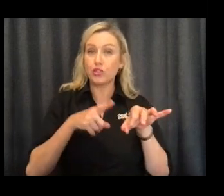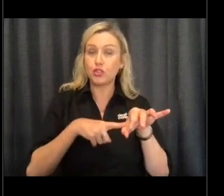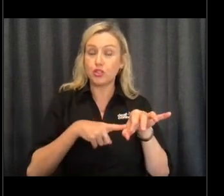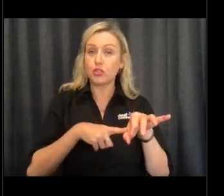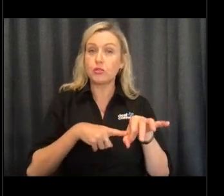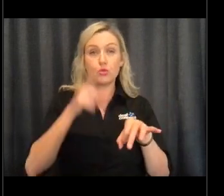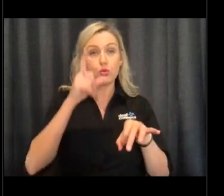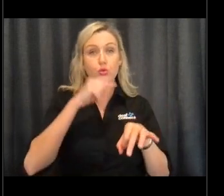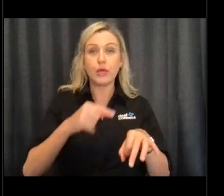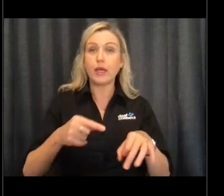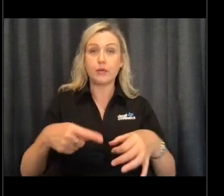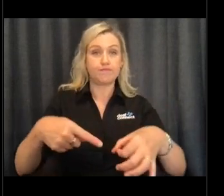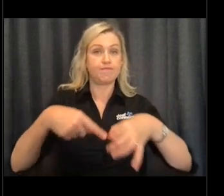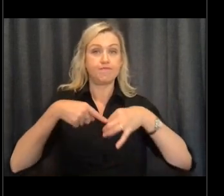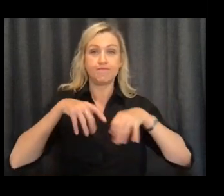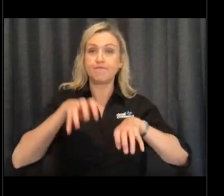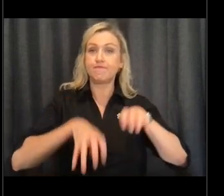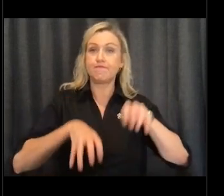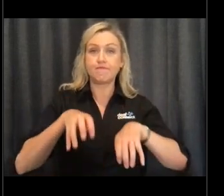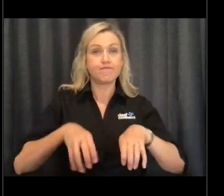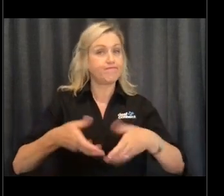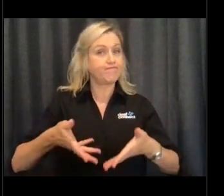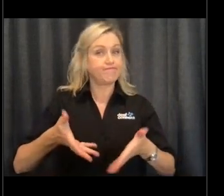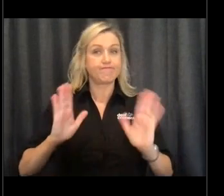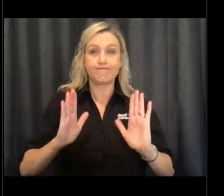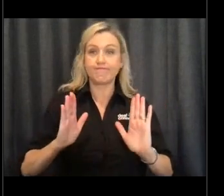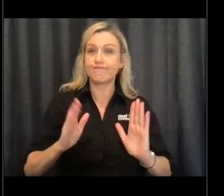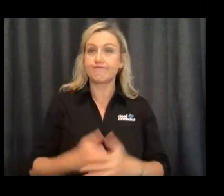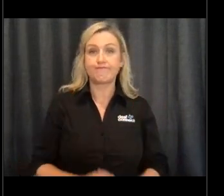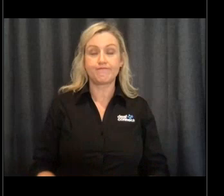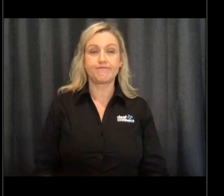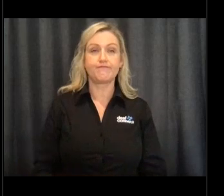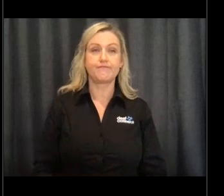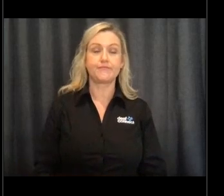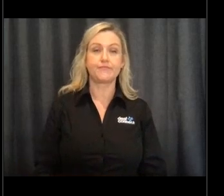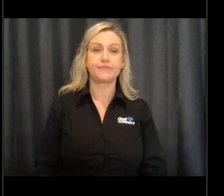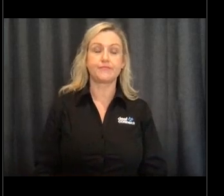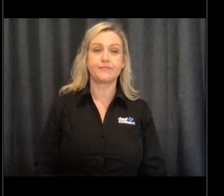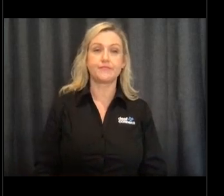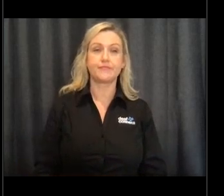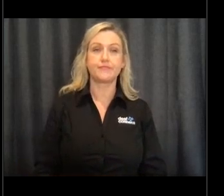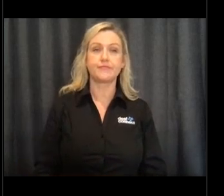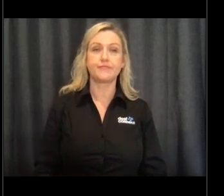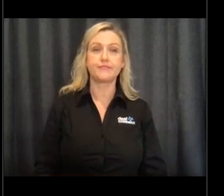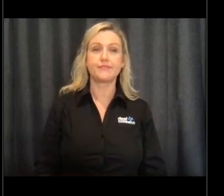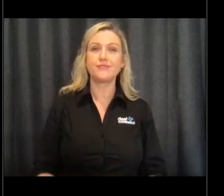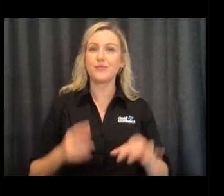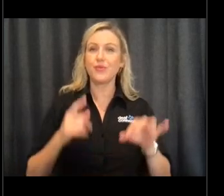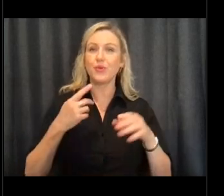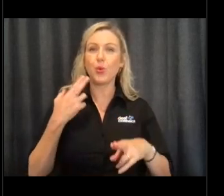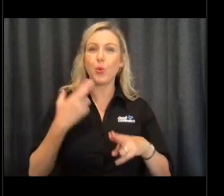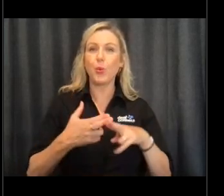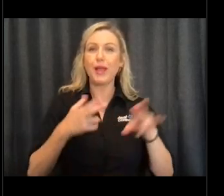There's no limit today. We're going to run a quick poll.